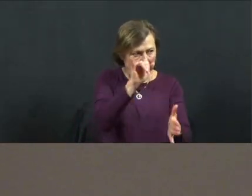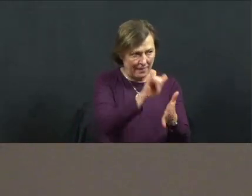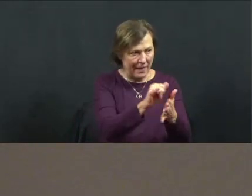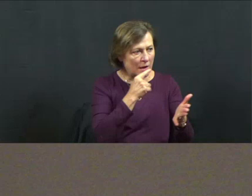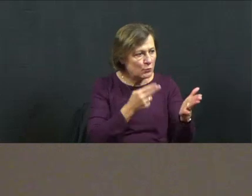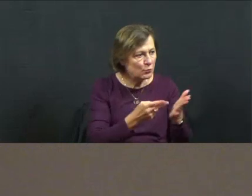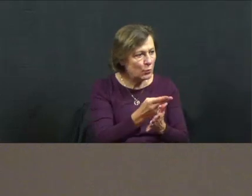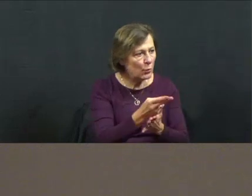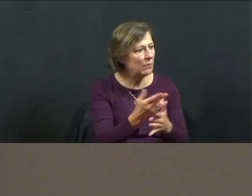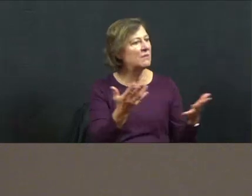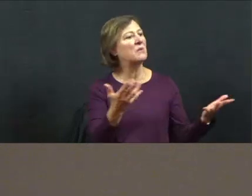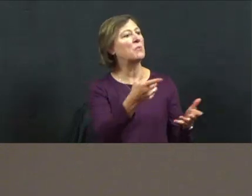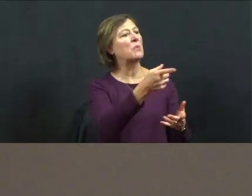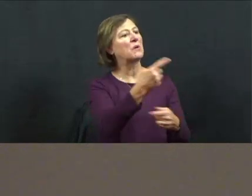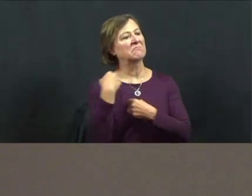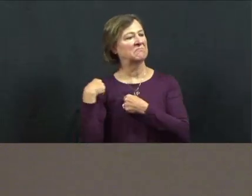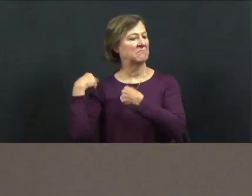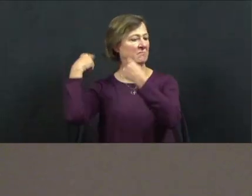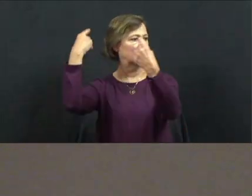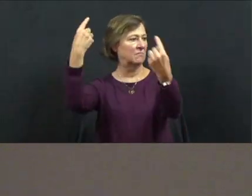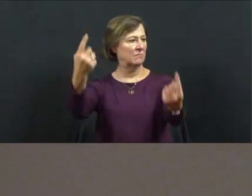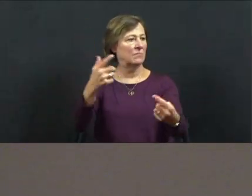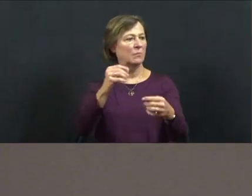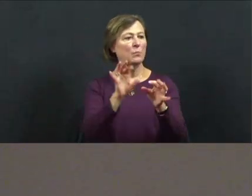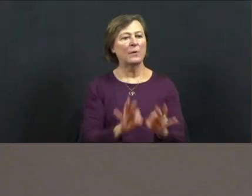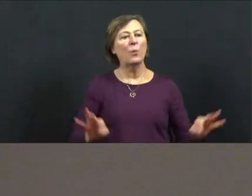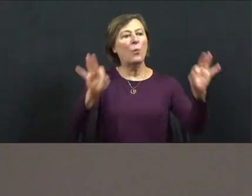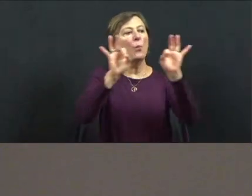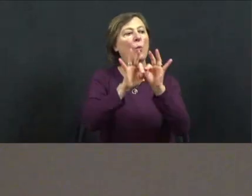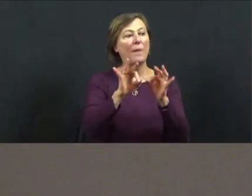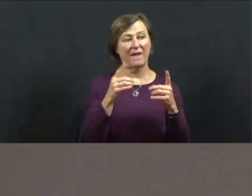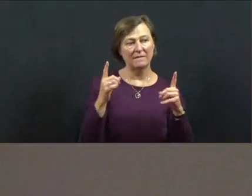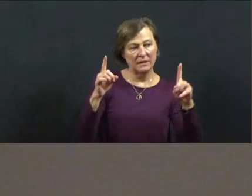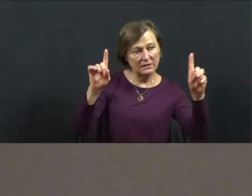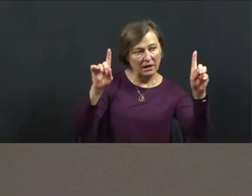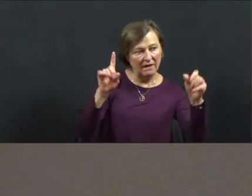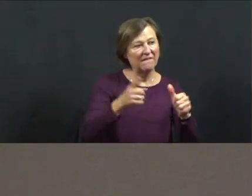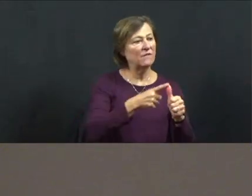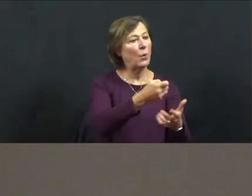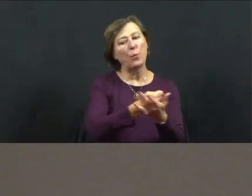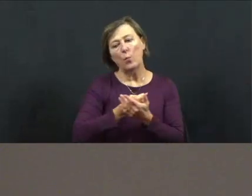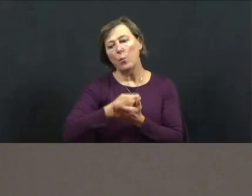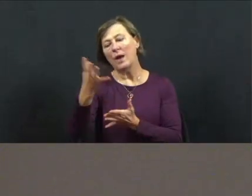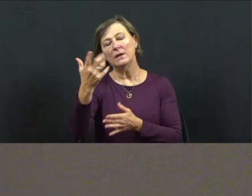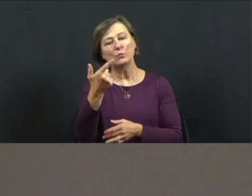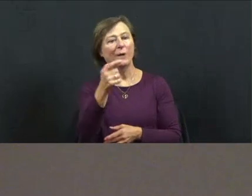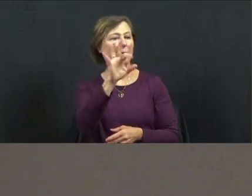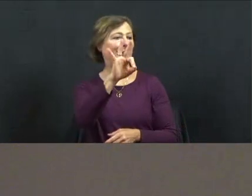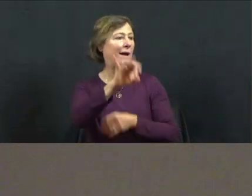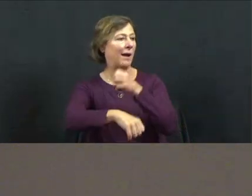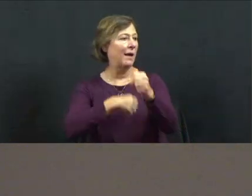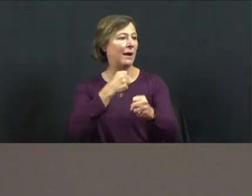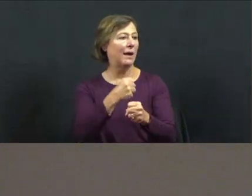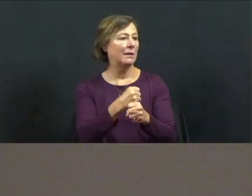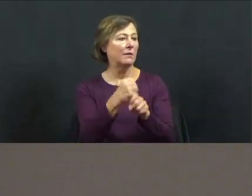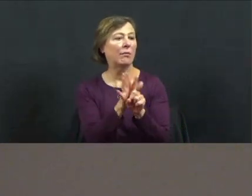What have you ever done to be worthy of success? First you wasted 29 years pampering yourself,